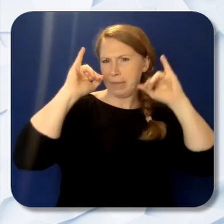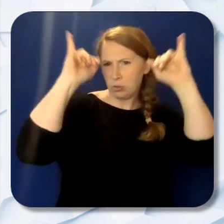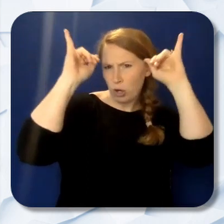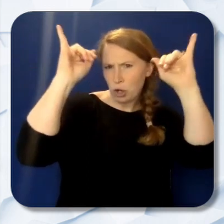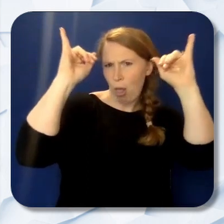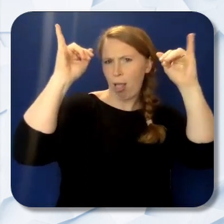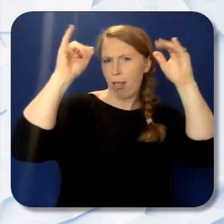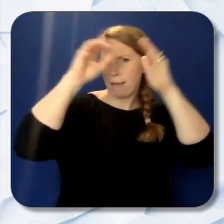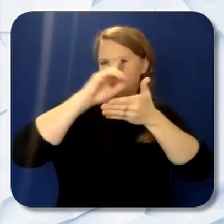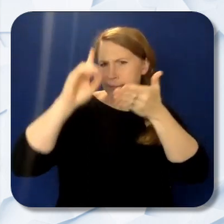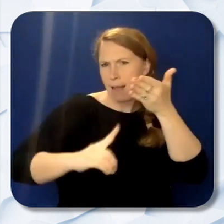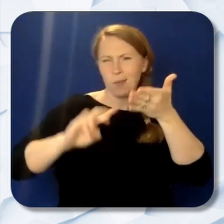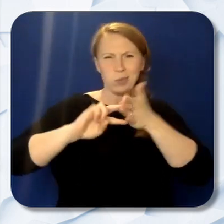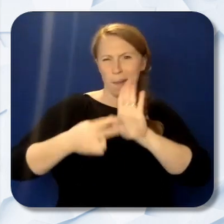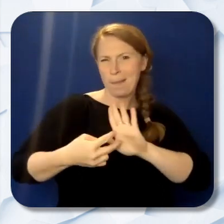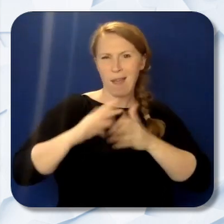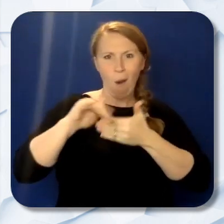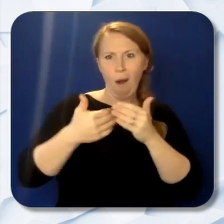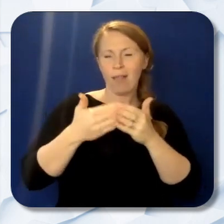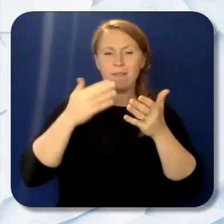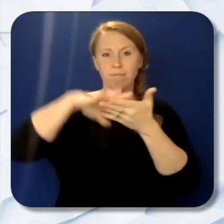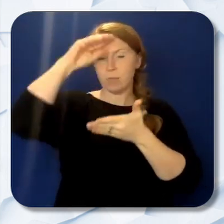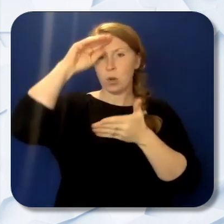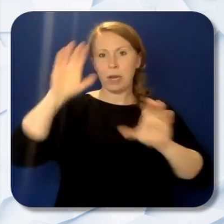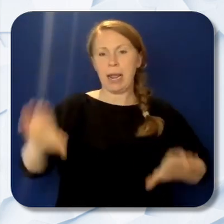All of the learning activities that were created aligned with universal design for